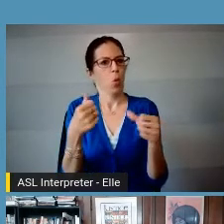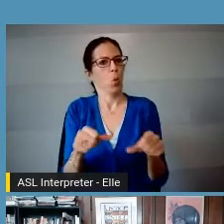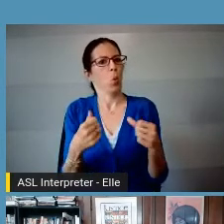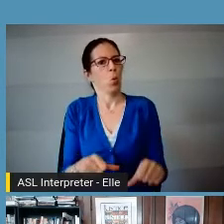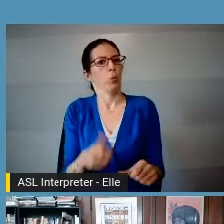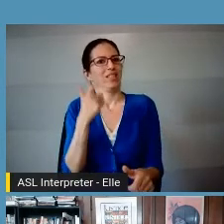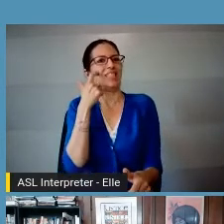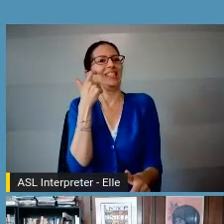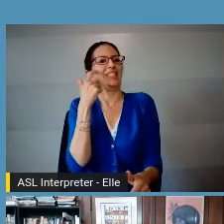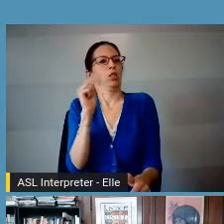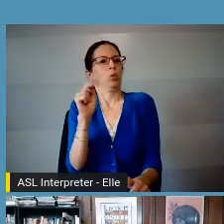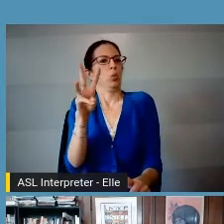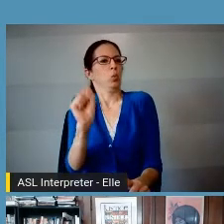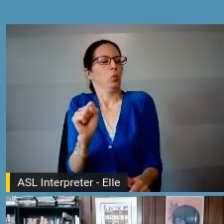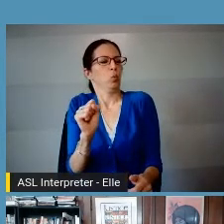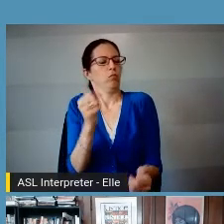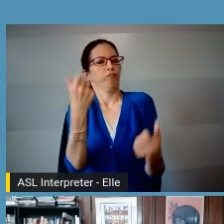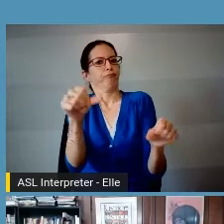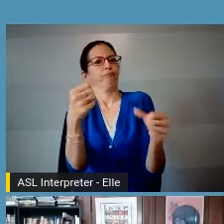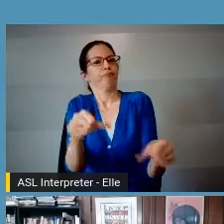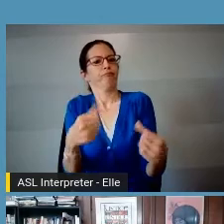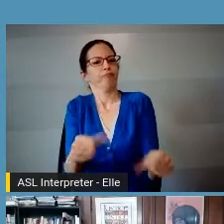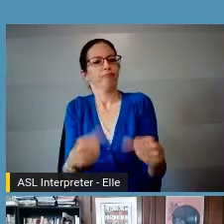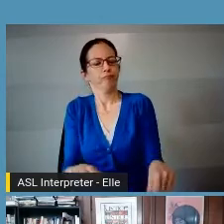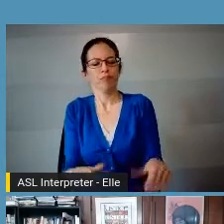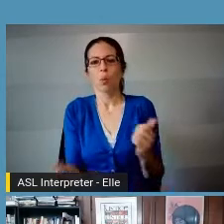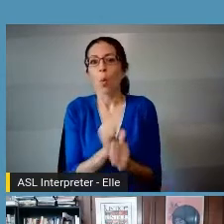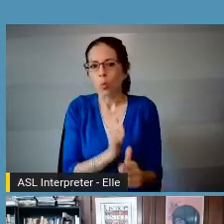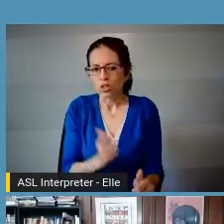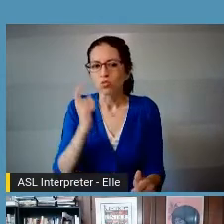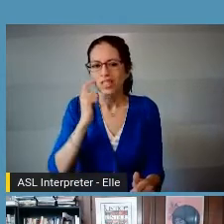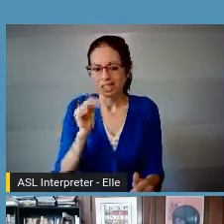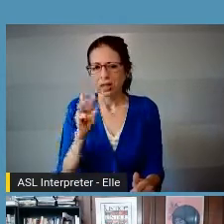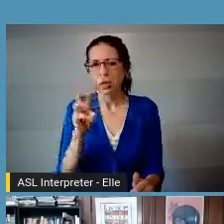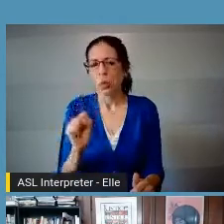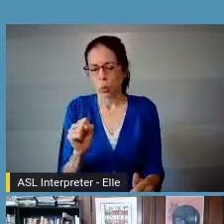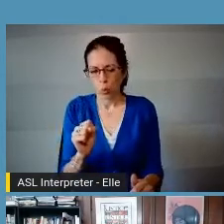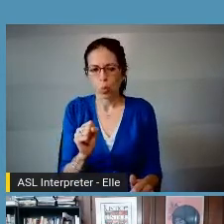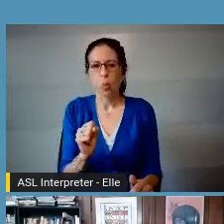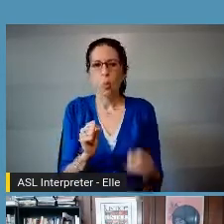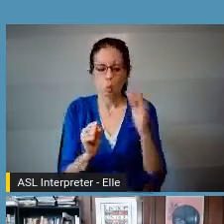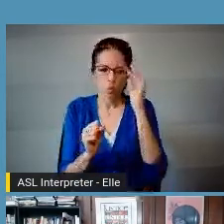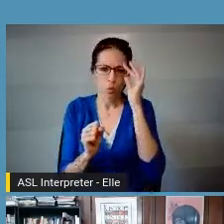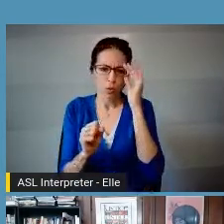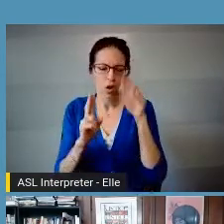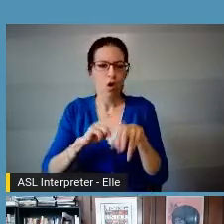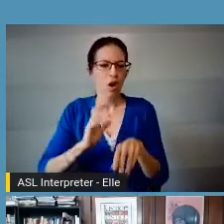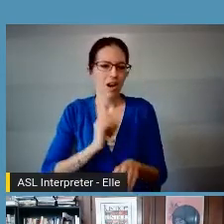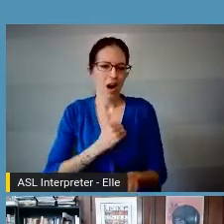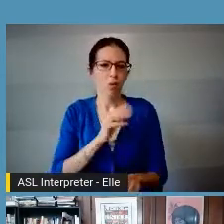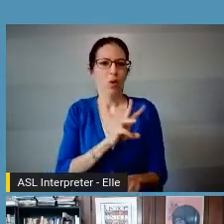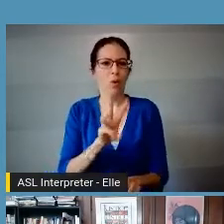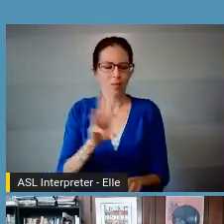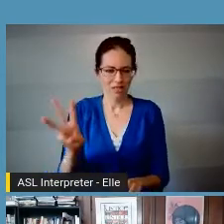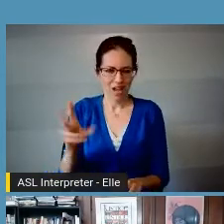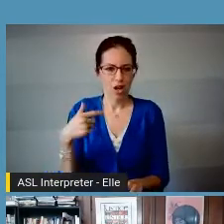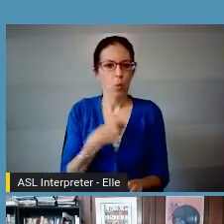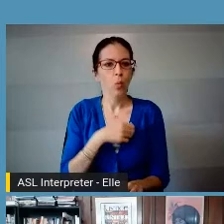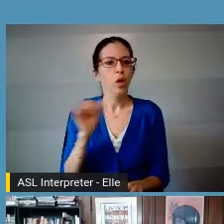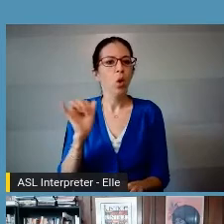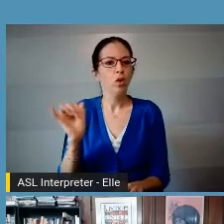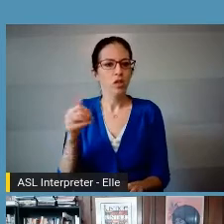And populates the most recent breaking news on our website. We also have some other things